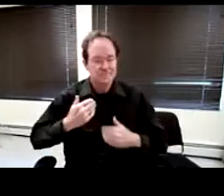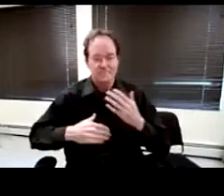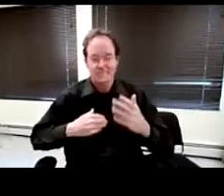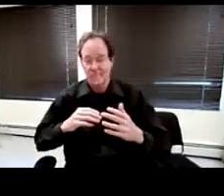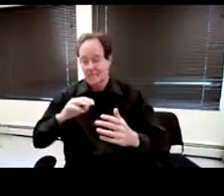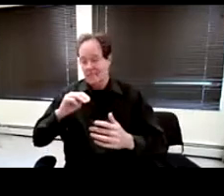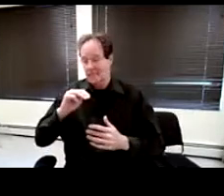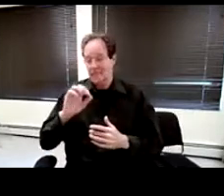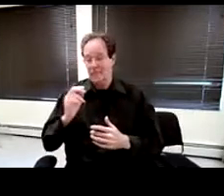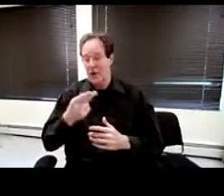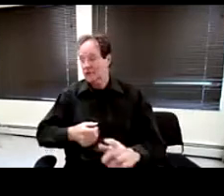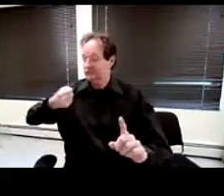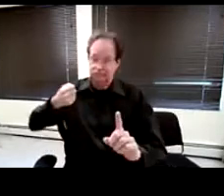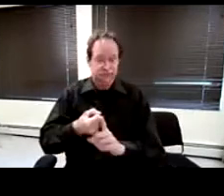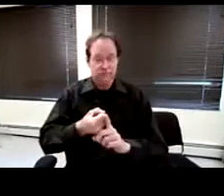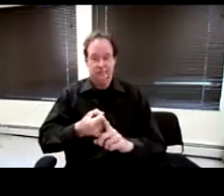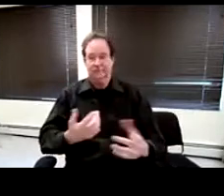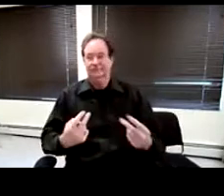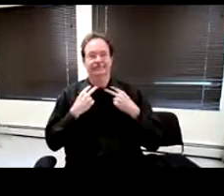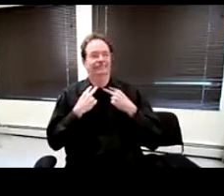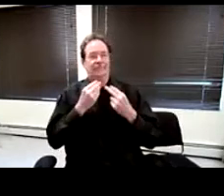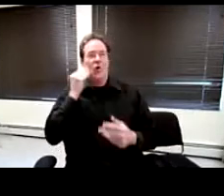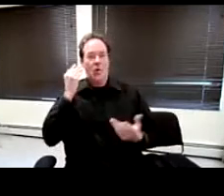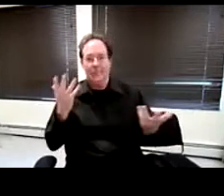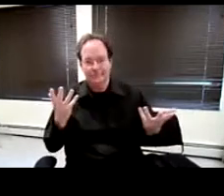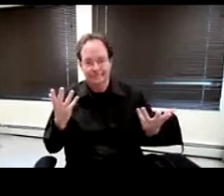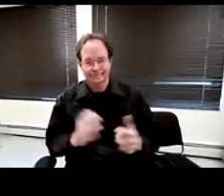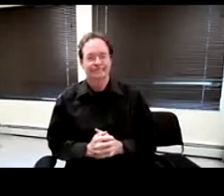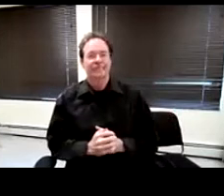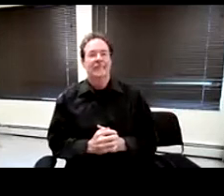had all these events planned all over the world, and in March, we all found ourselves at home.